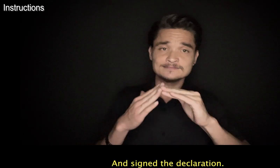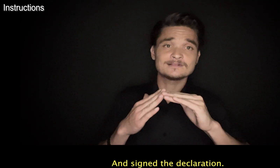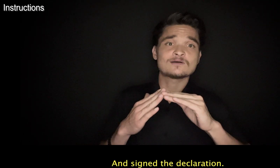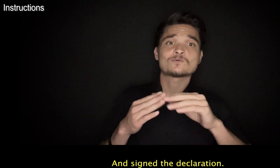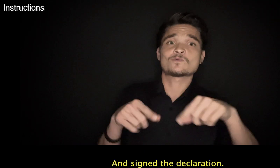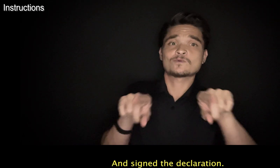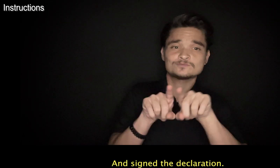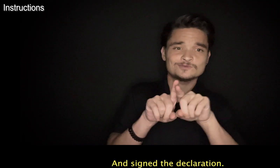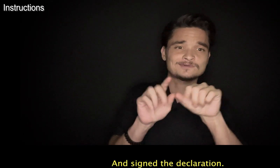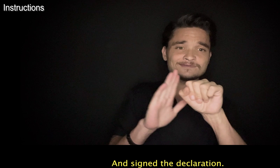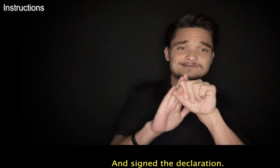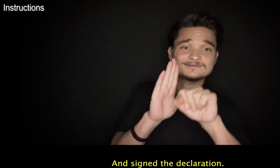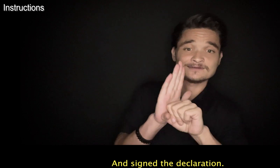And signed the declaration.